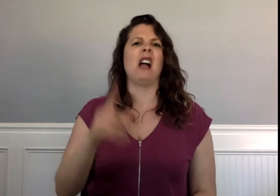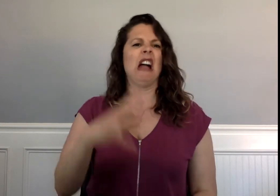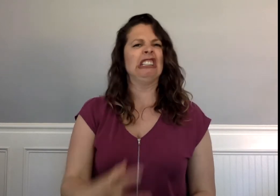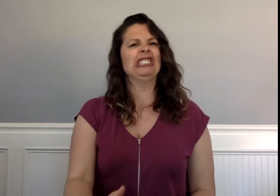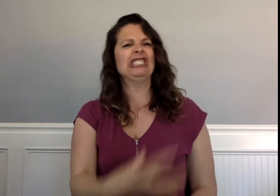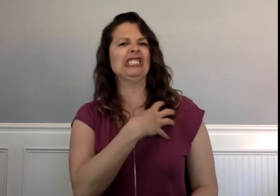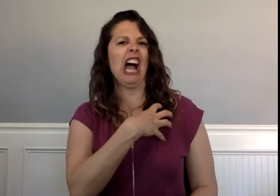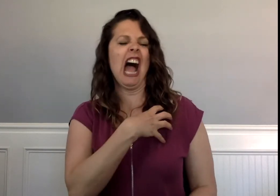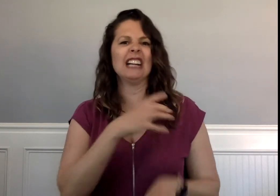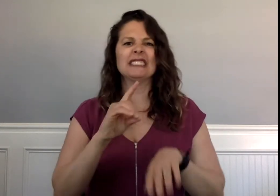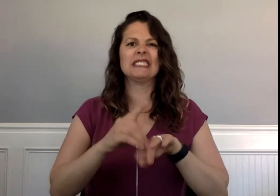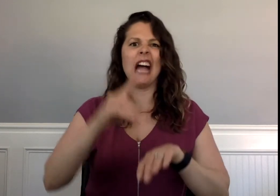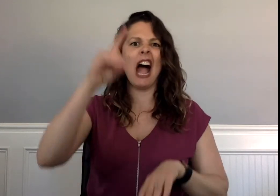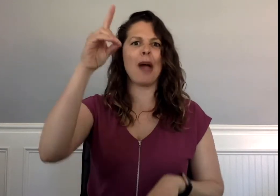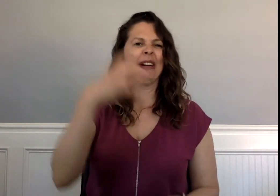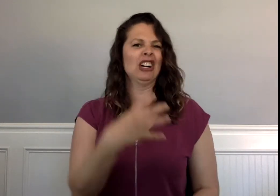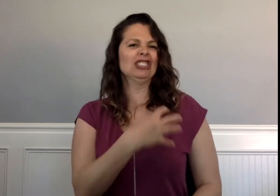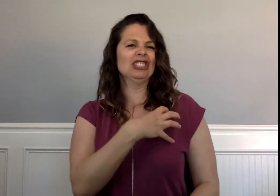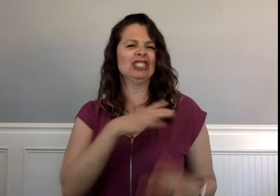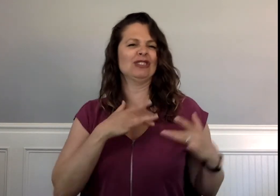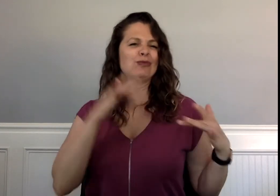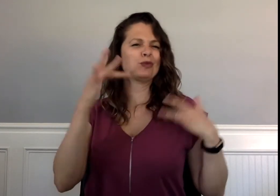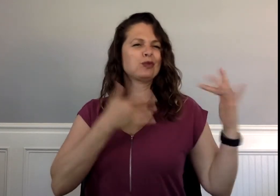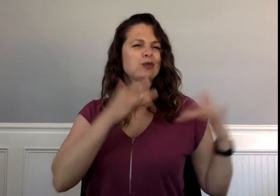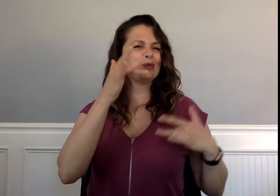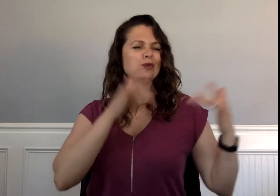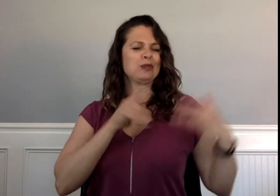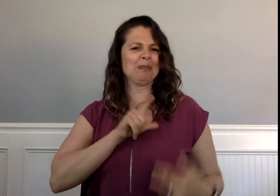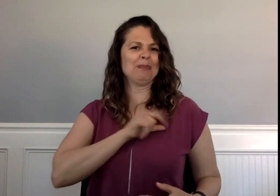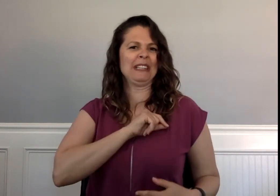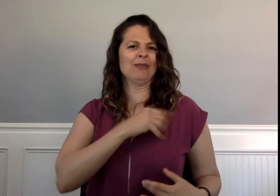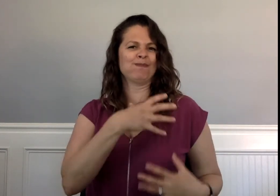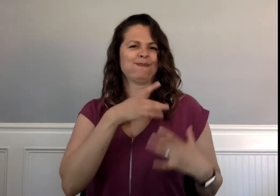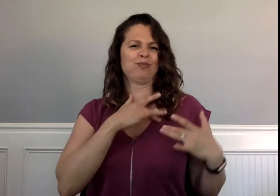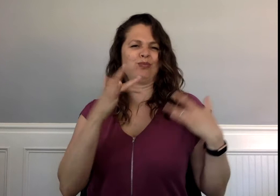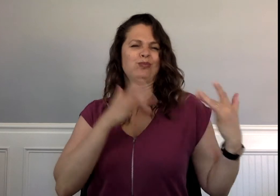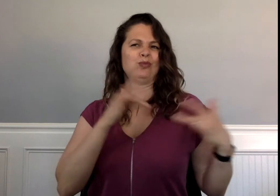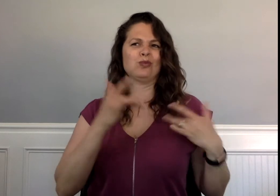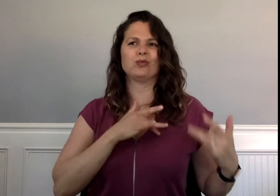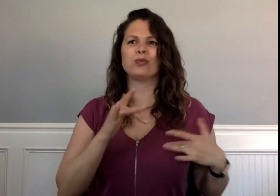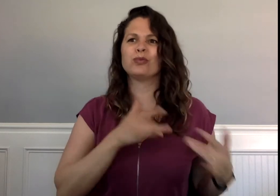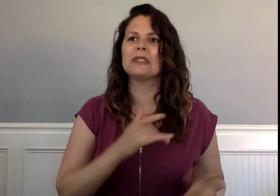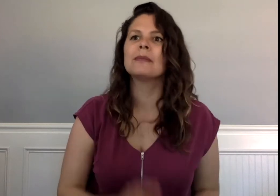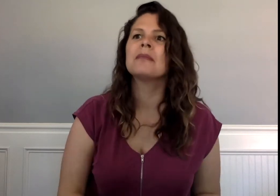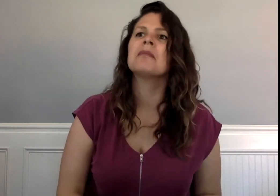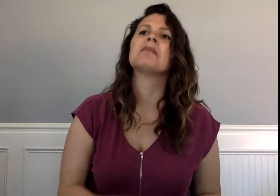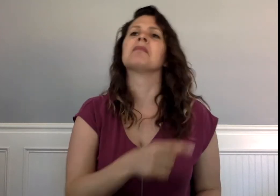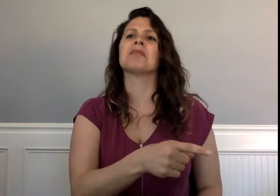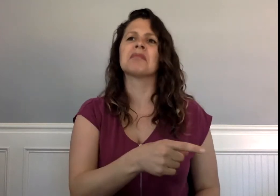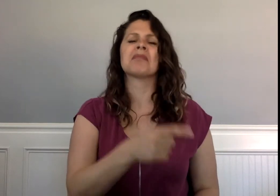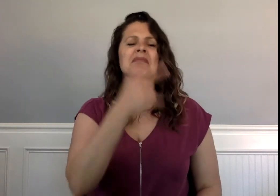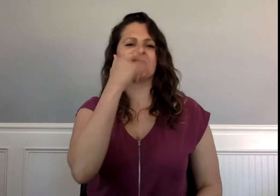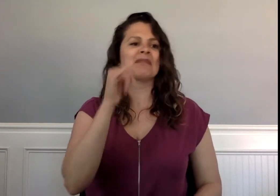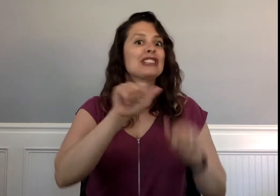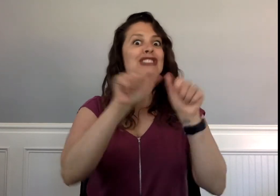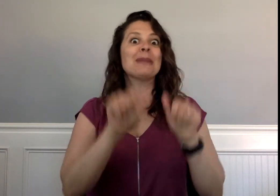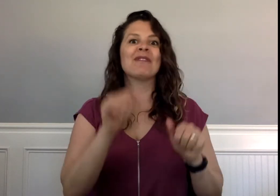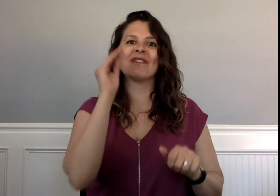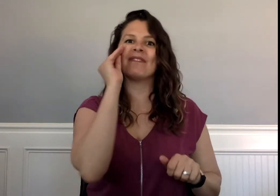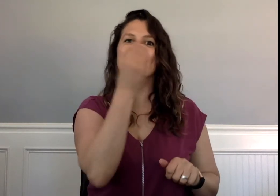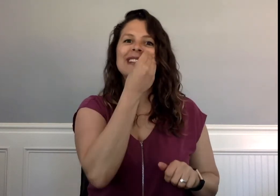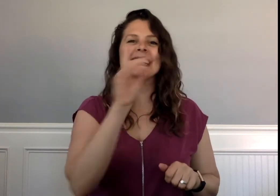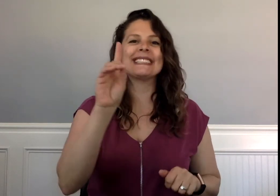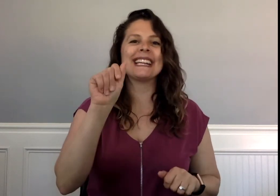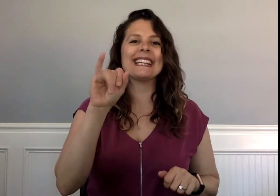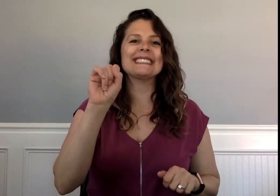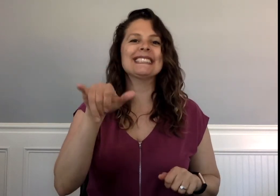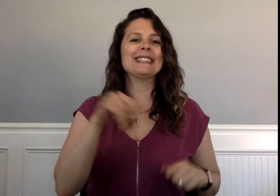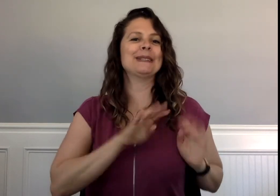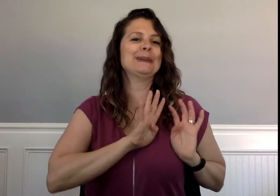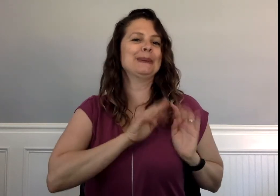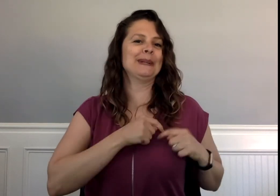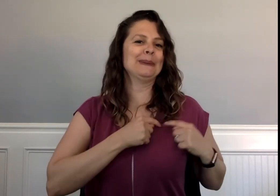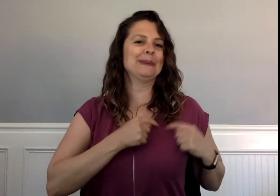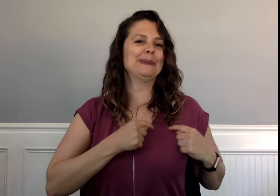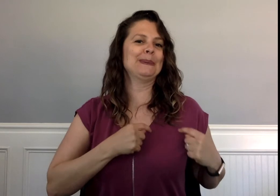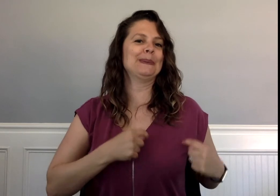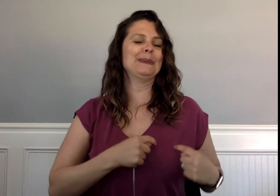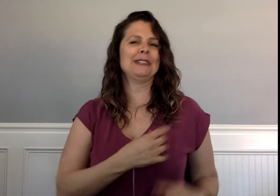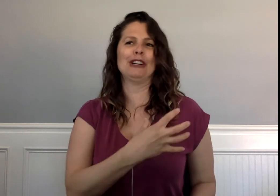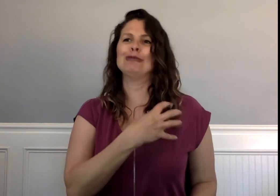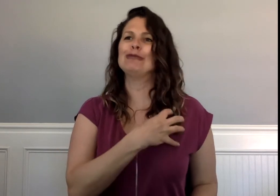But she also wore a diamond brooch the size and shape of a daisy.